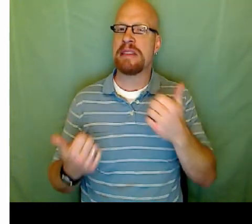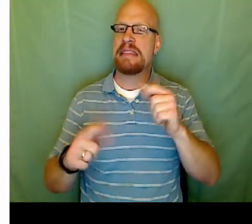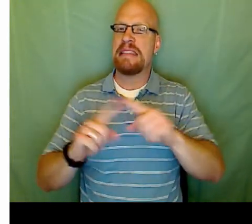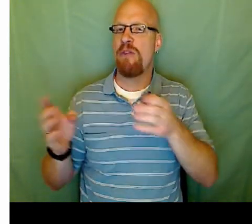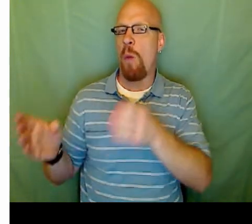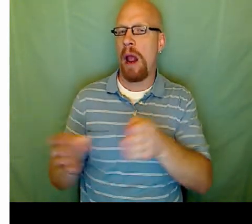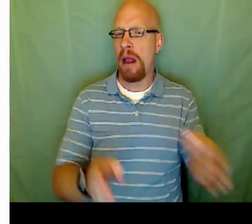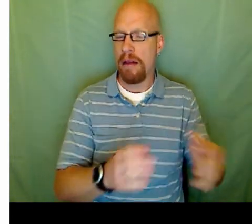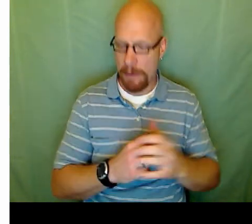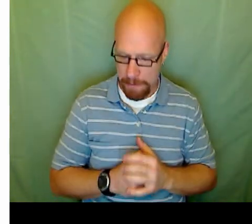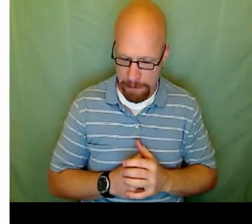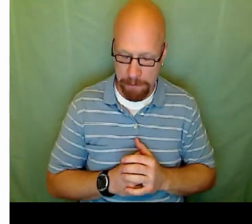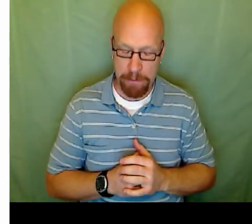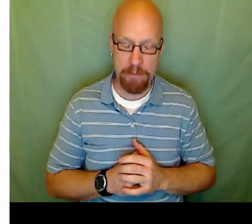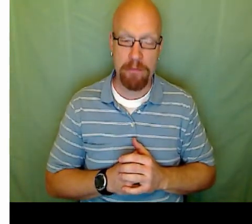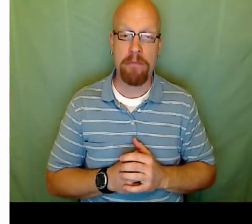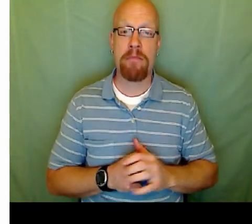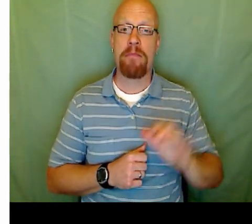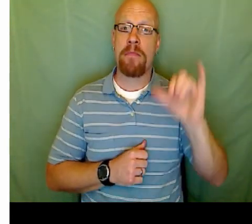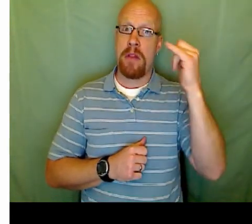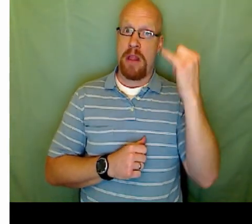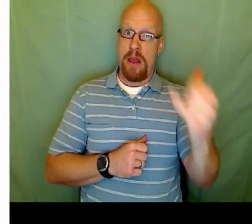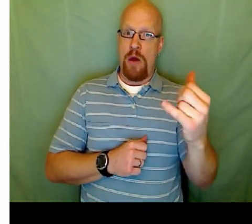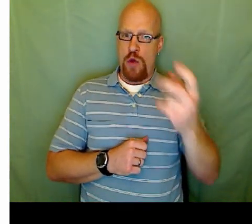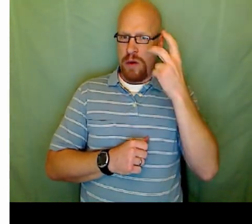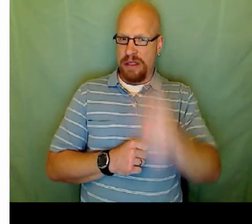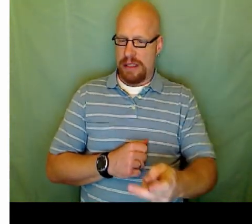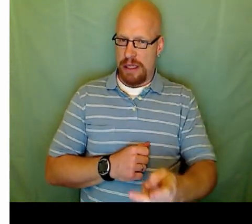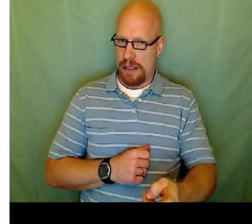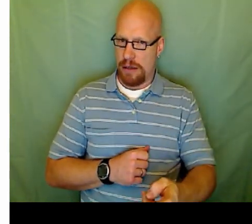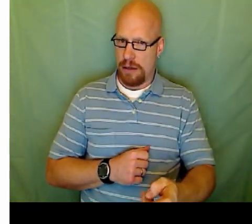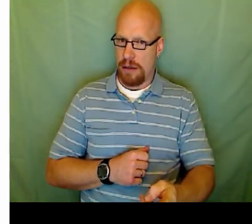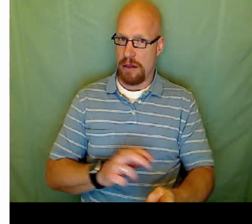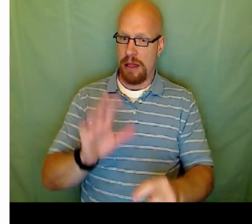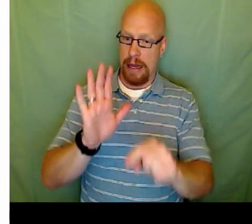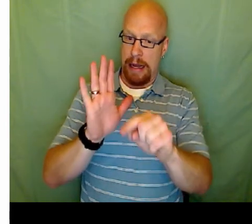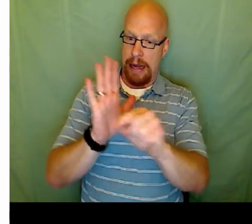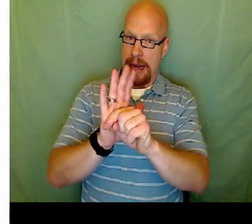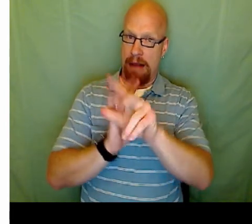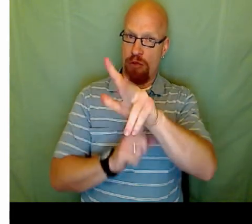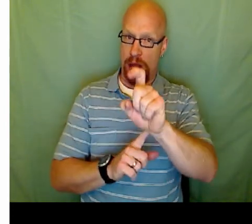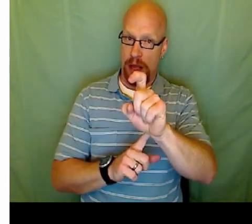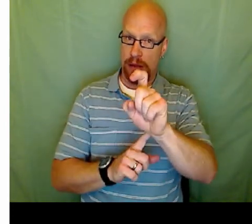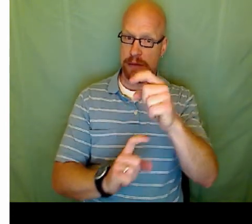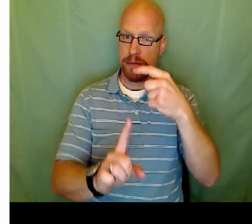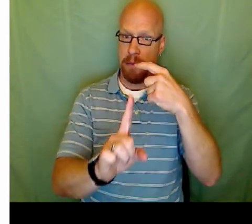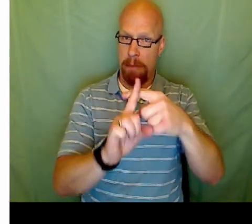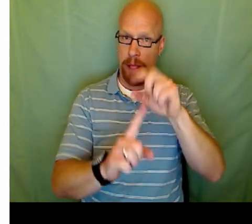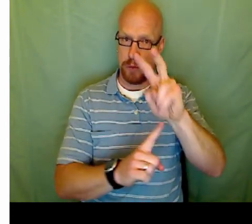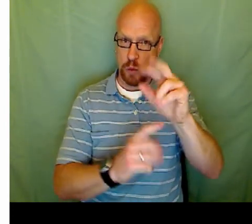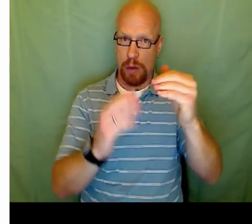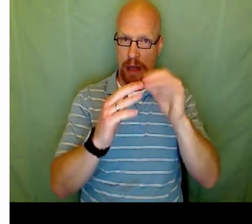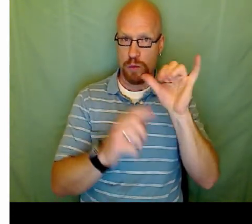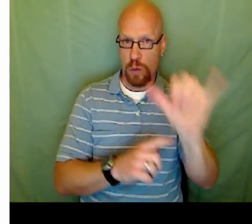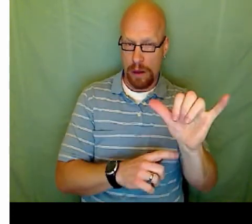so I decided to approach it that way.